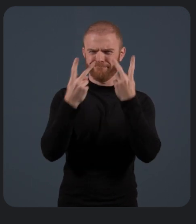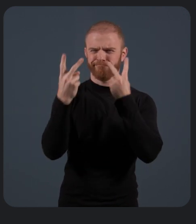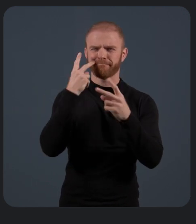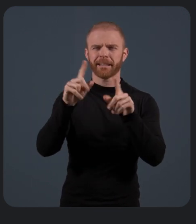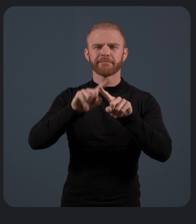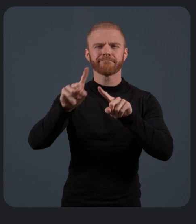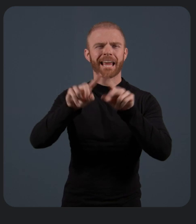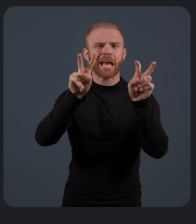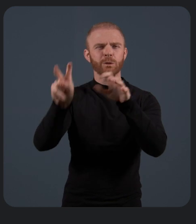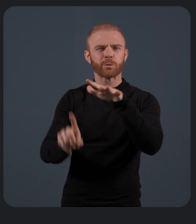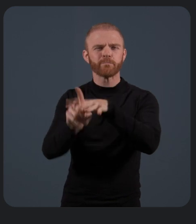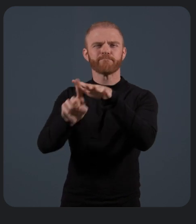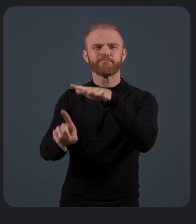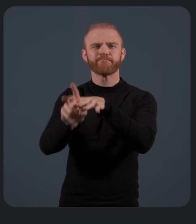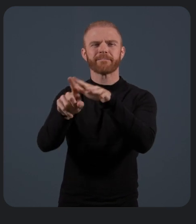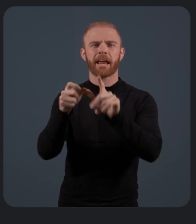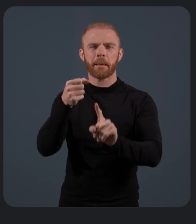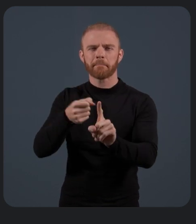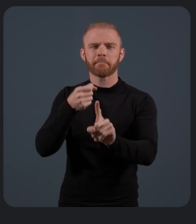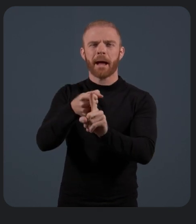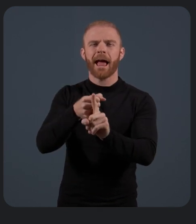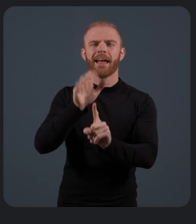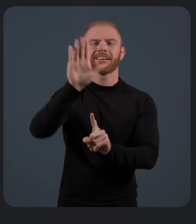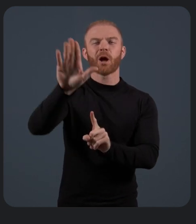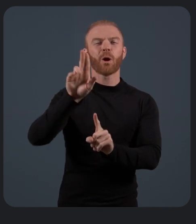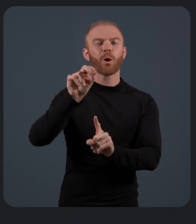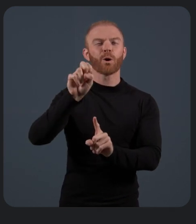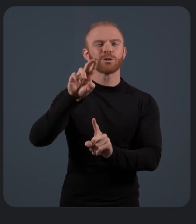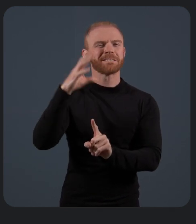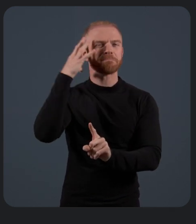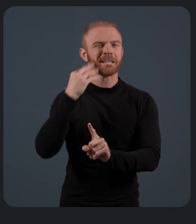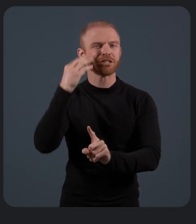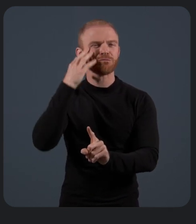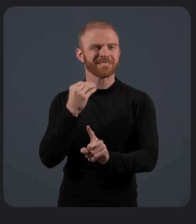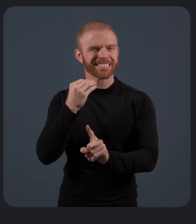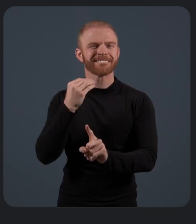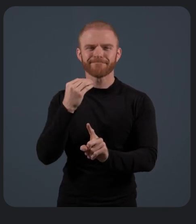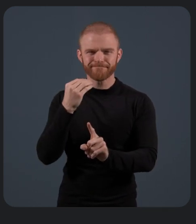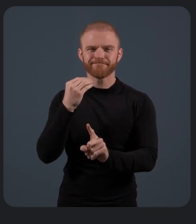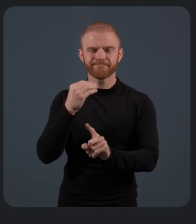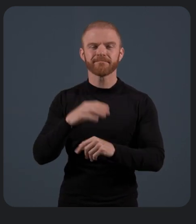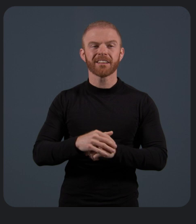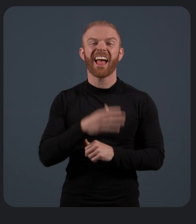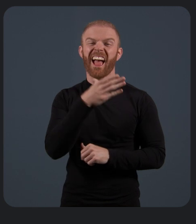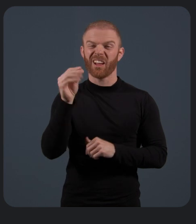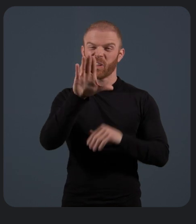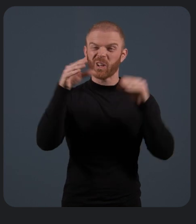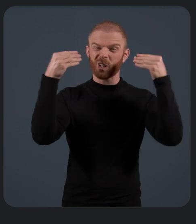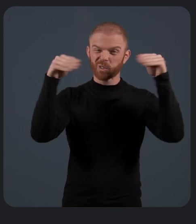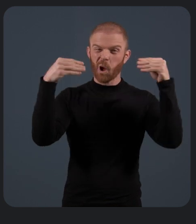pop up time and again that have an outsized impact on the end-user experience and, ultimately, the store ratings